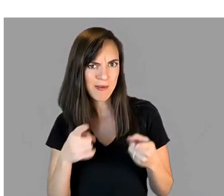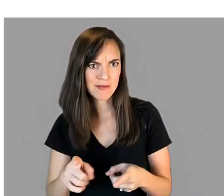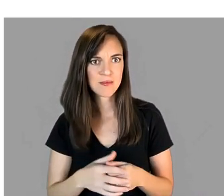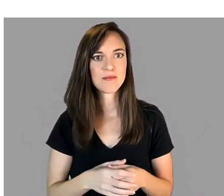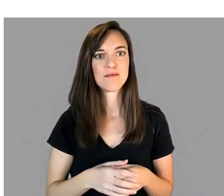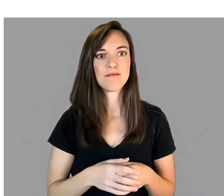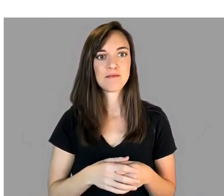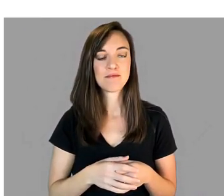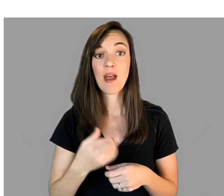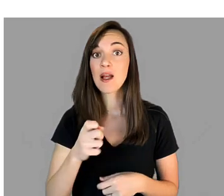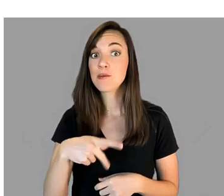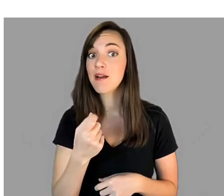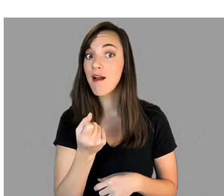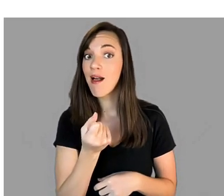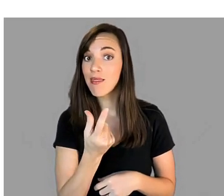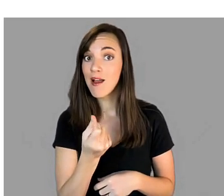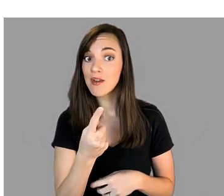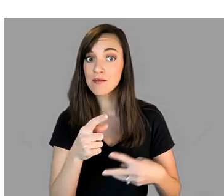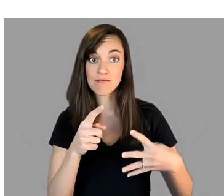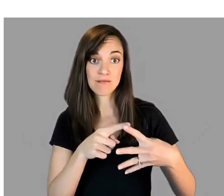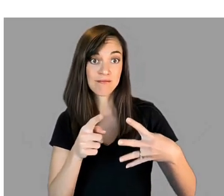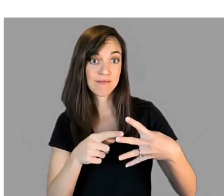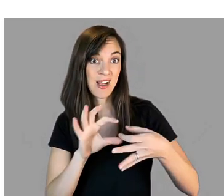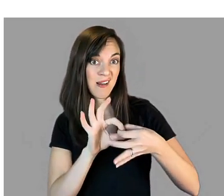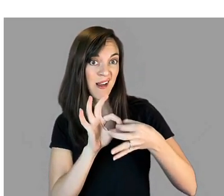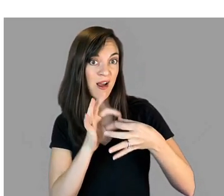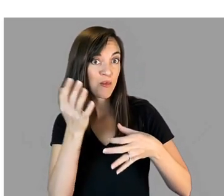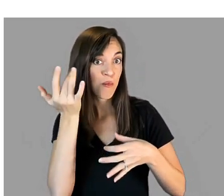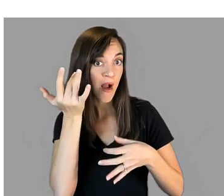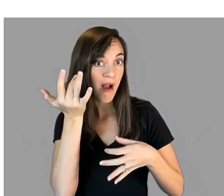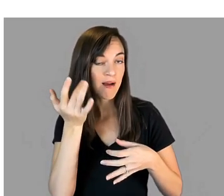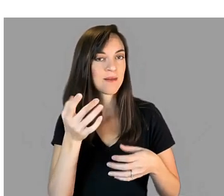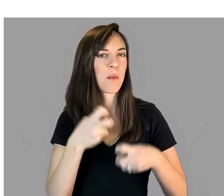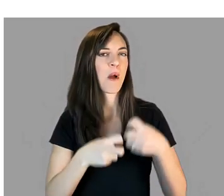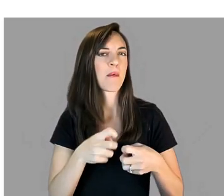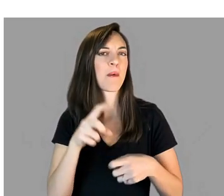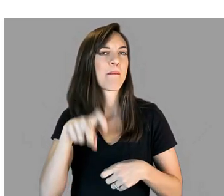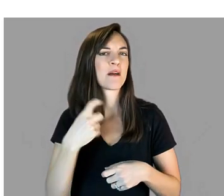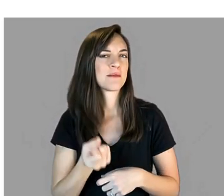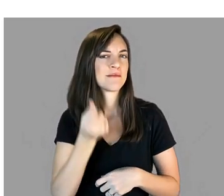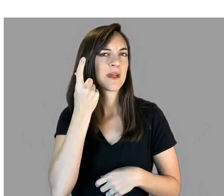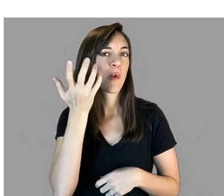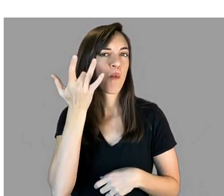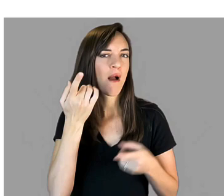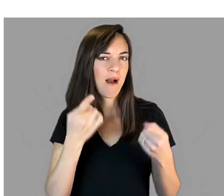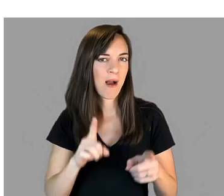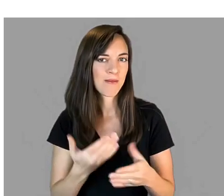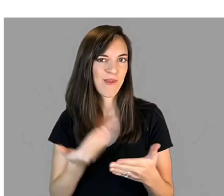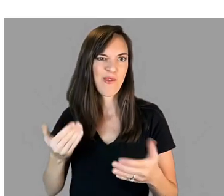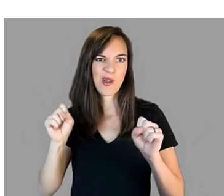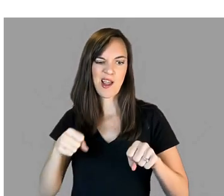HLP 11 aligns with these two steps as understanding the problem and its underlying causes is a